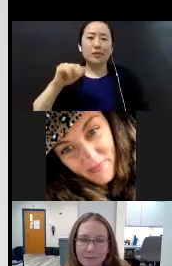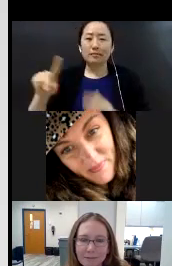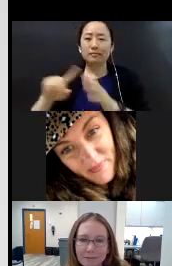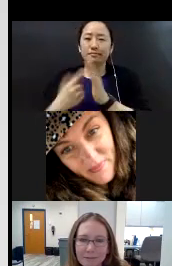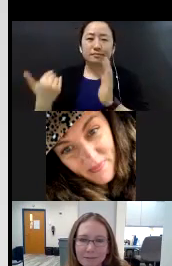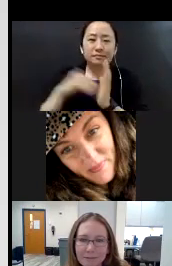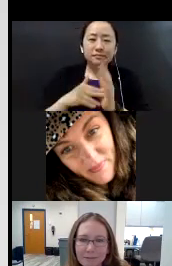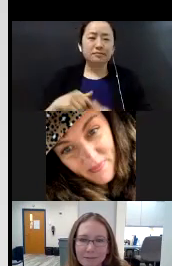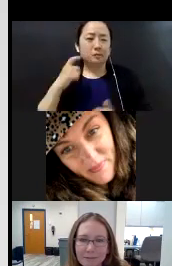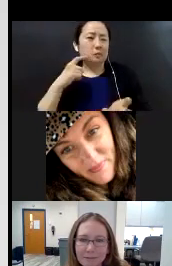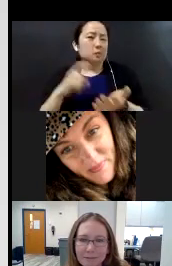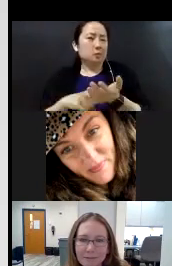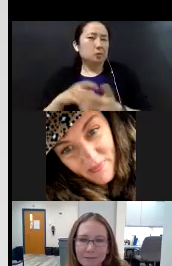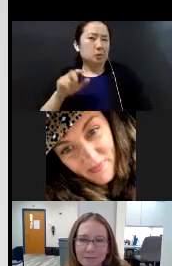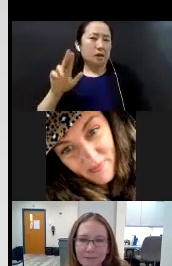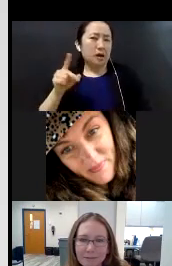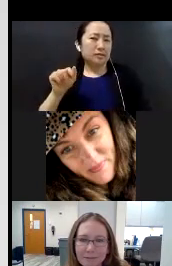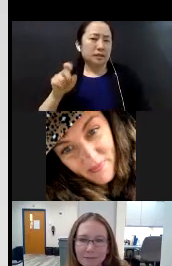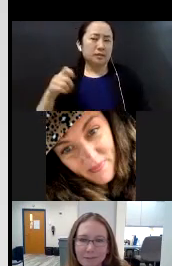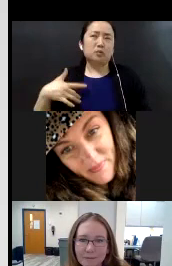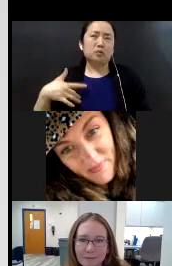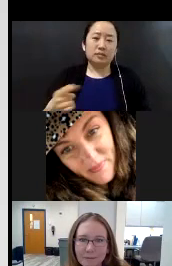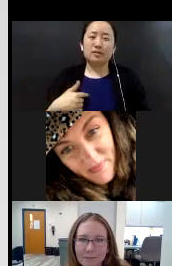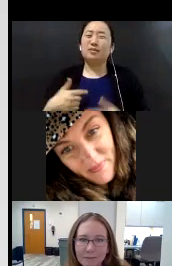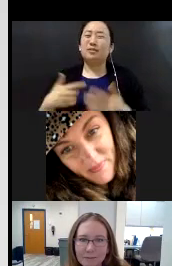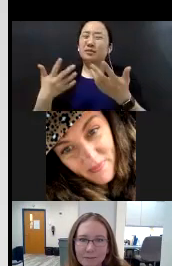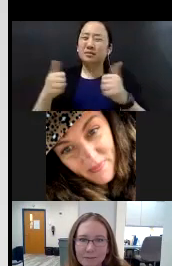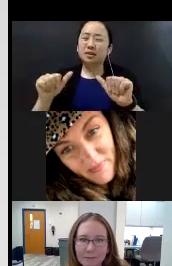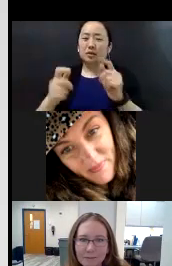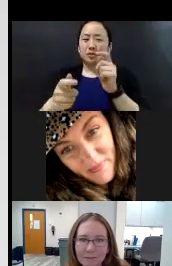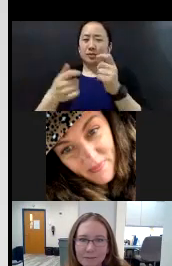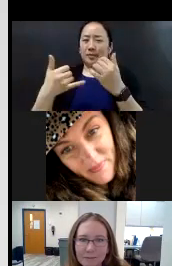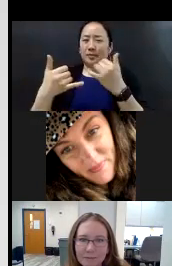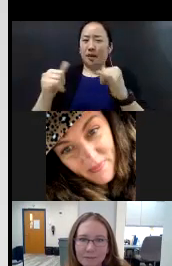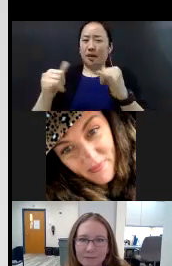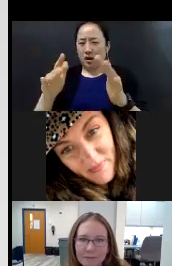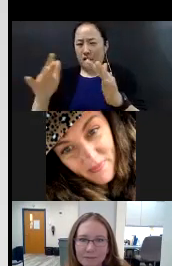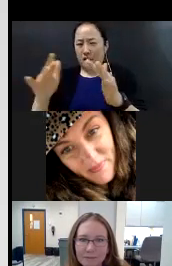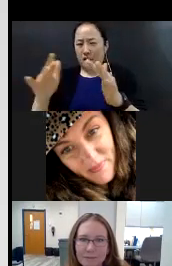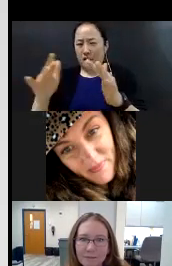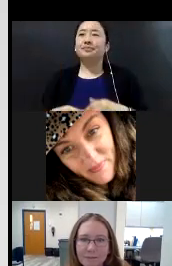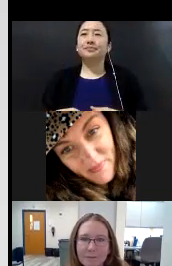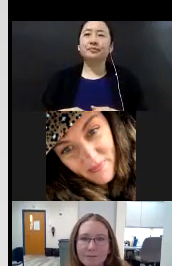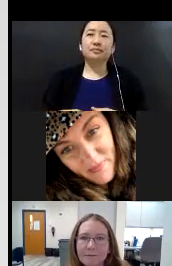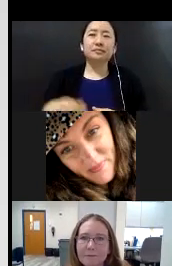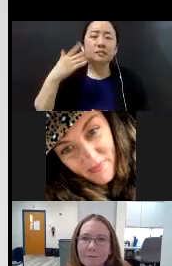WE HAVE BEEN TRYING TO KIND OF PLAY WITH WHAT WE HAVE BEEN USING FOR OUR WRITE-UP. I DON'T KNOW IF YOU GUYS HAVE DIFFERENT SUGGESTIONS